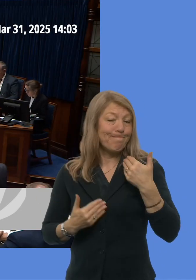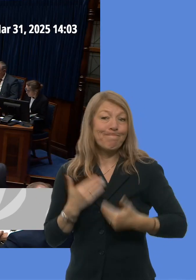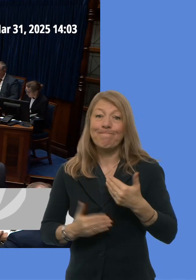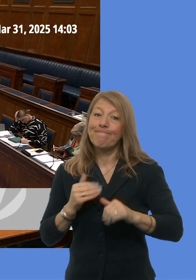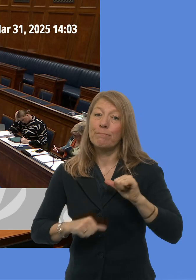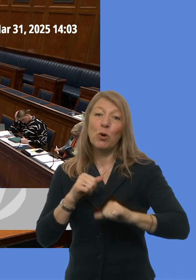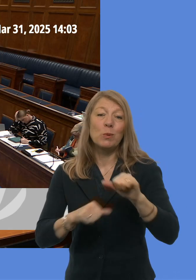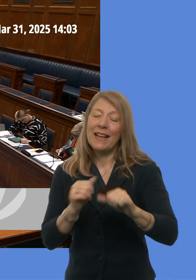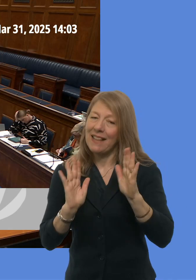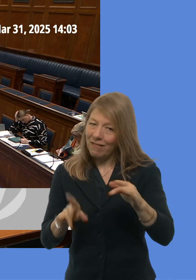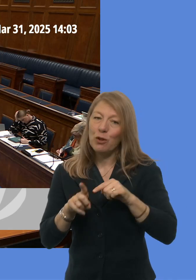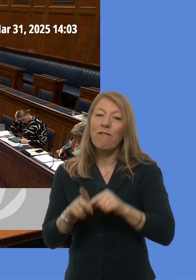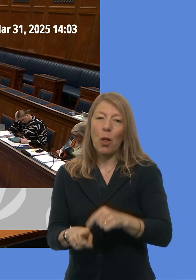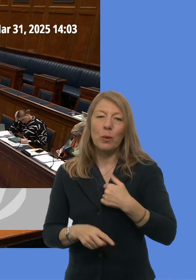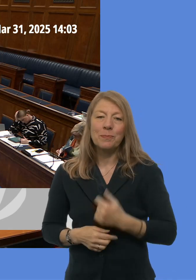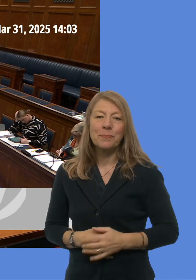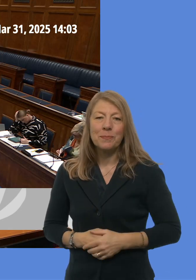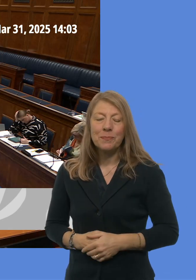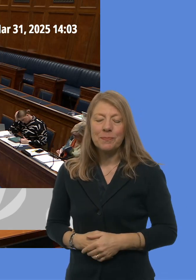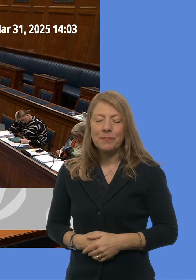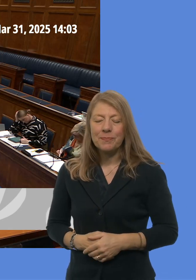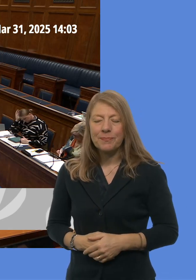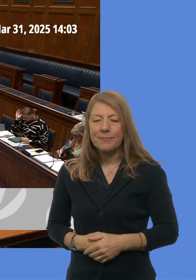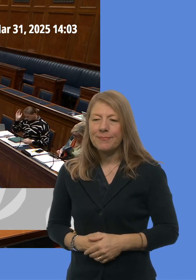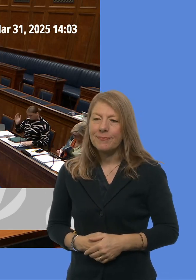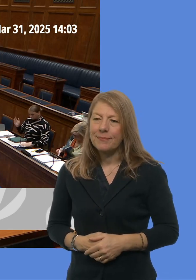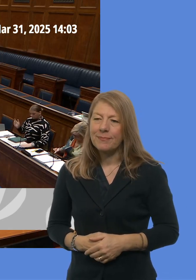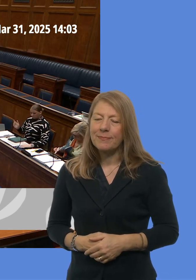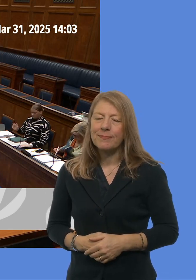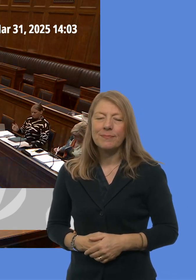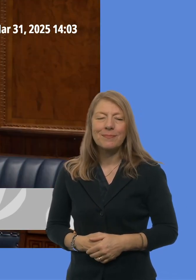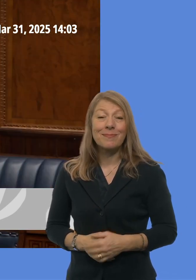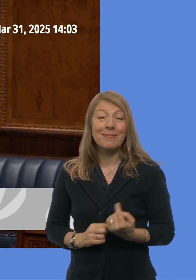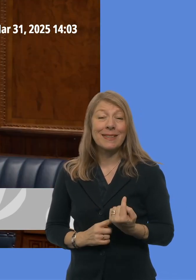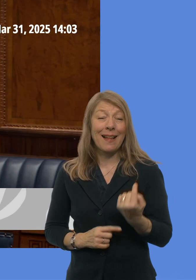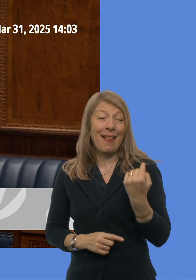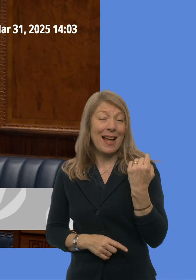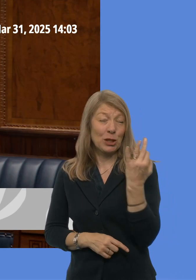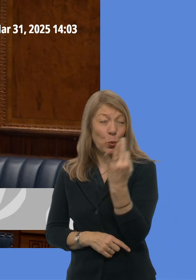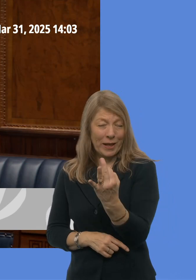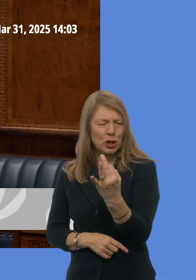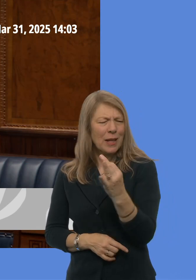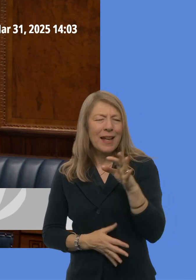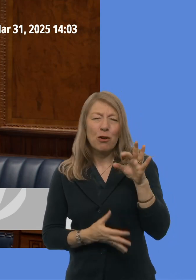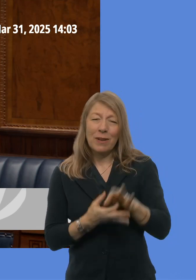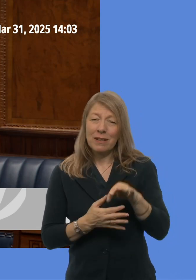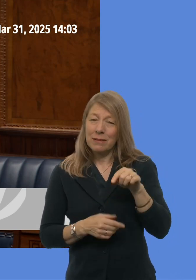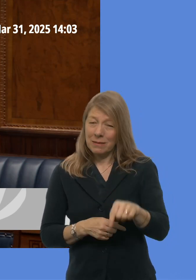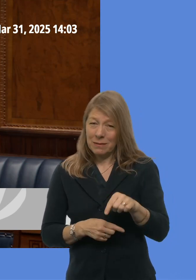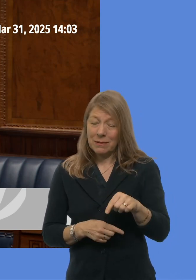Thank you, Mr Speaker. I will pick up on the theme of the last question. The projected cost is £1 million per annum.